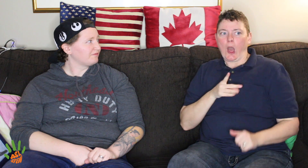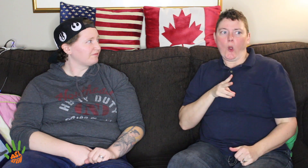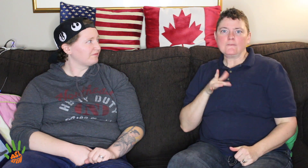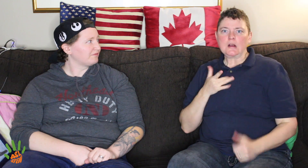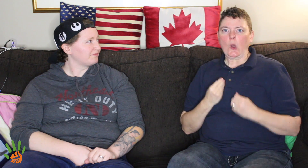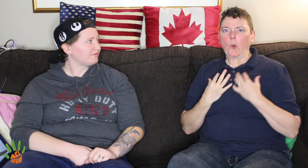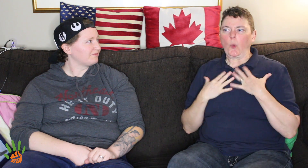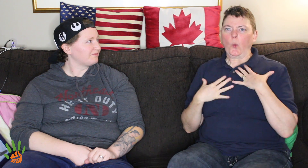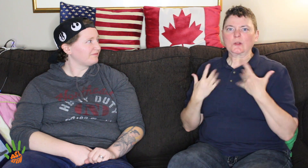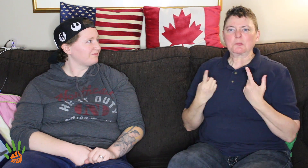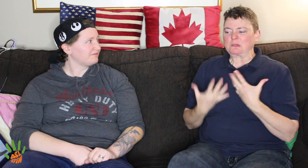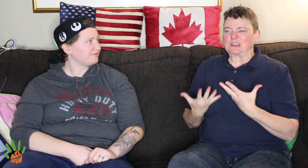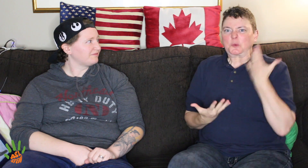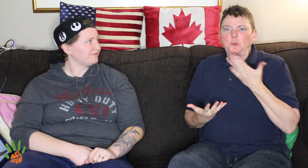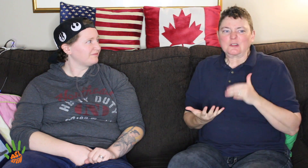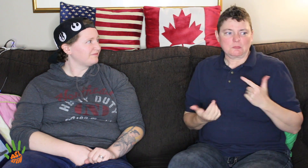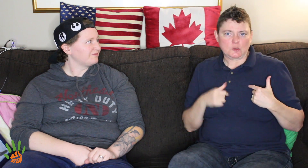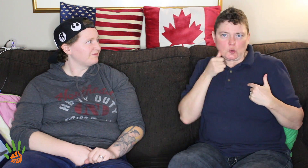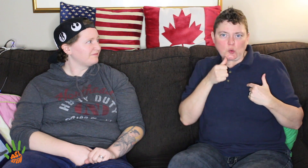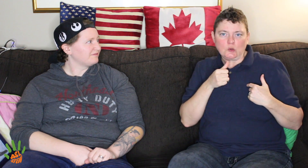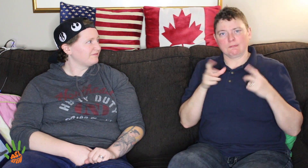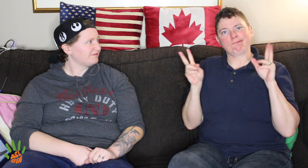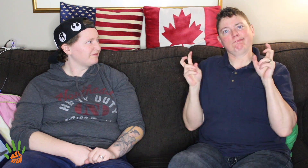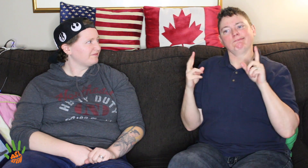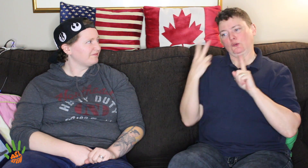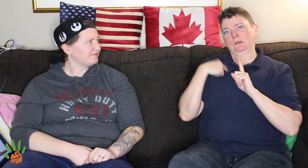and I figured, I'm a girl and she's a girl